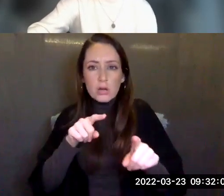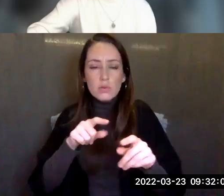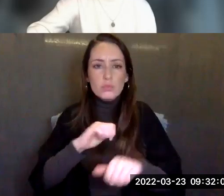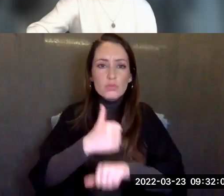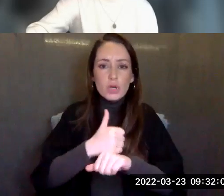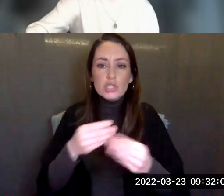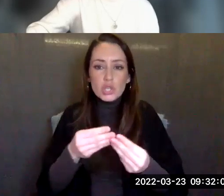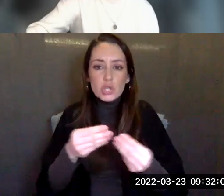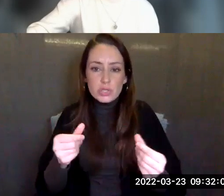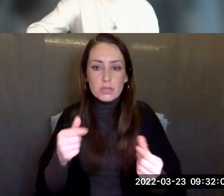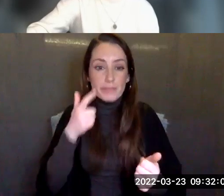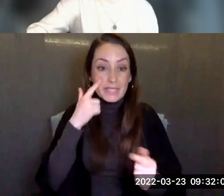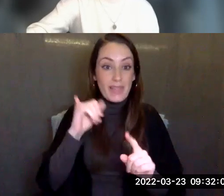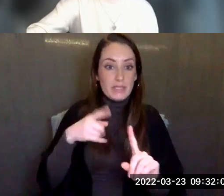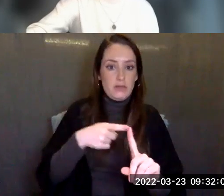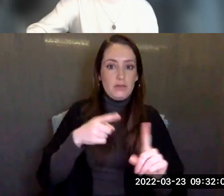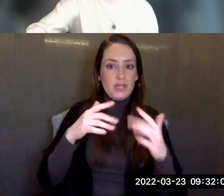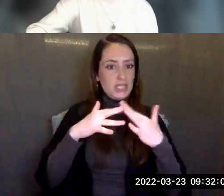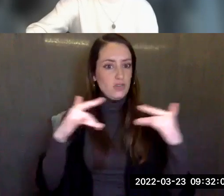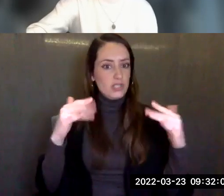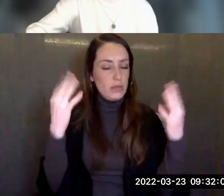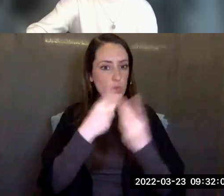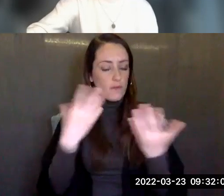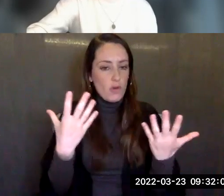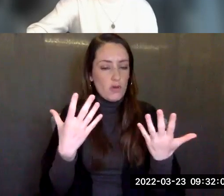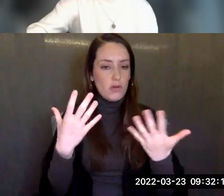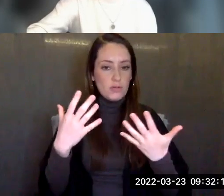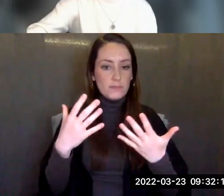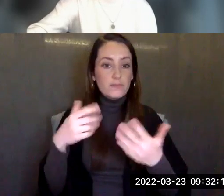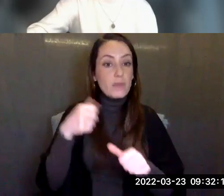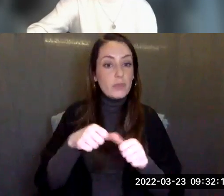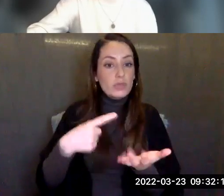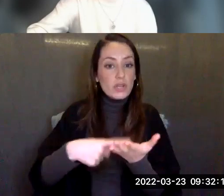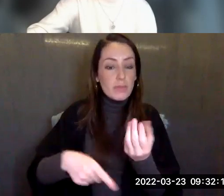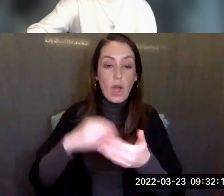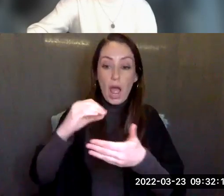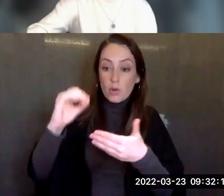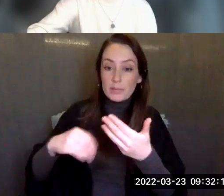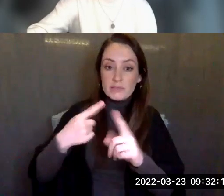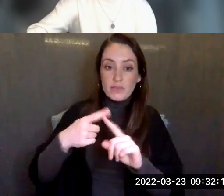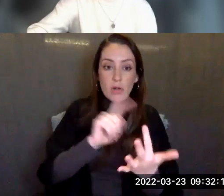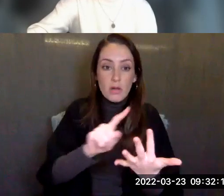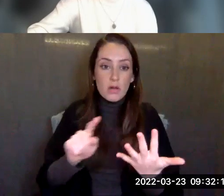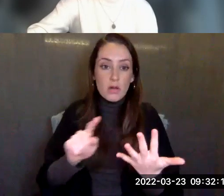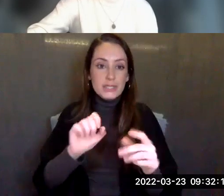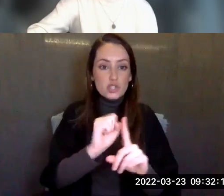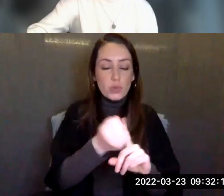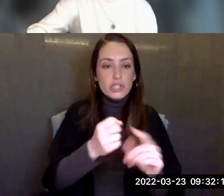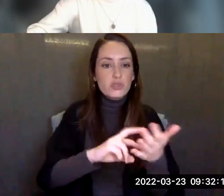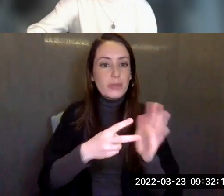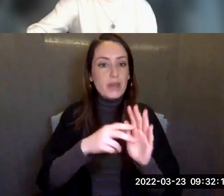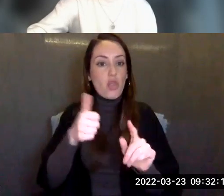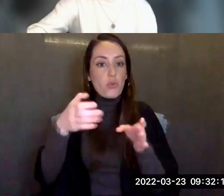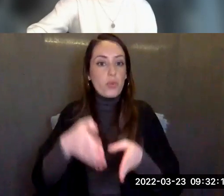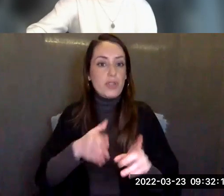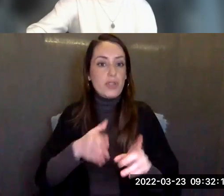diversity, and that's you know. those outcomes that we talk about, that come from these situations is you learn a different perspective, and you need to be able to learn.